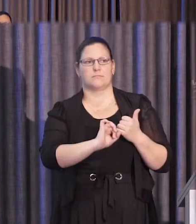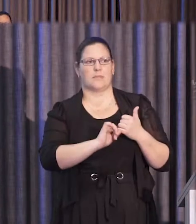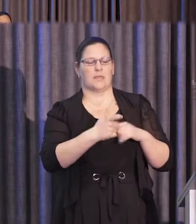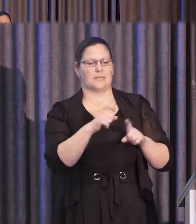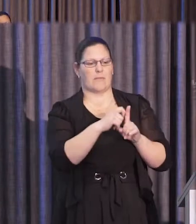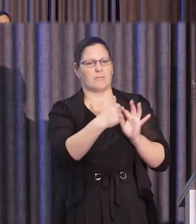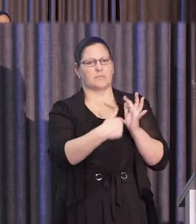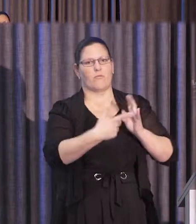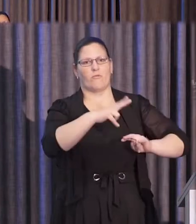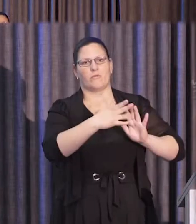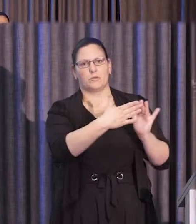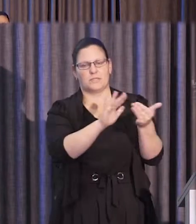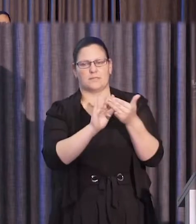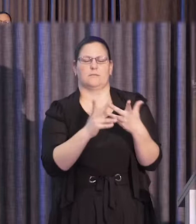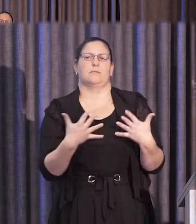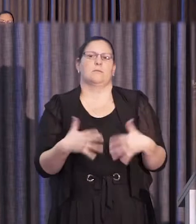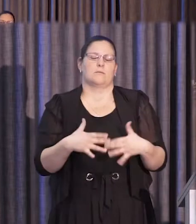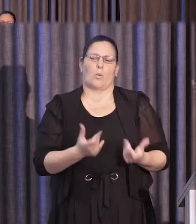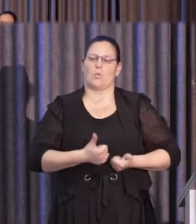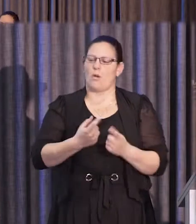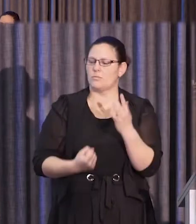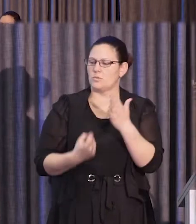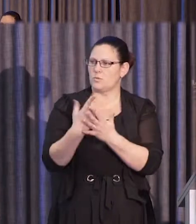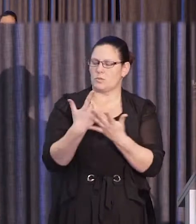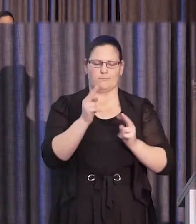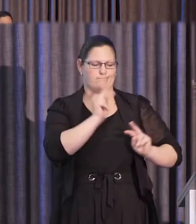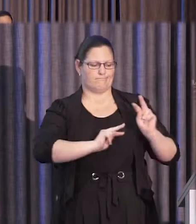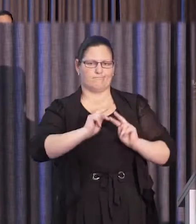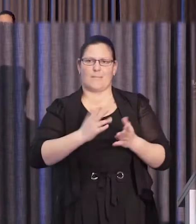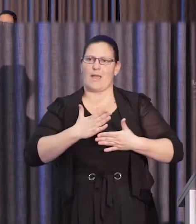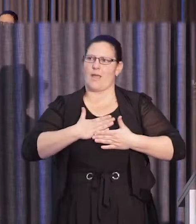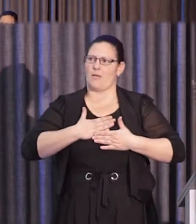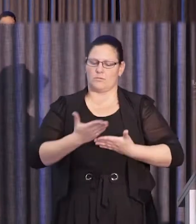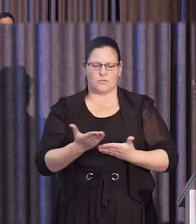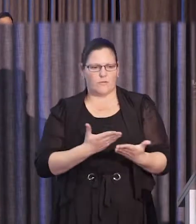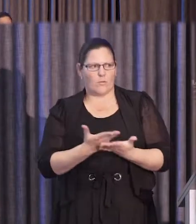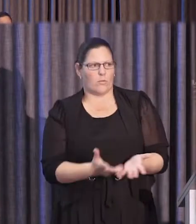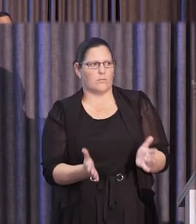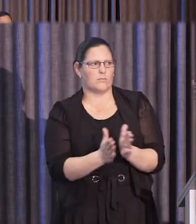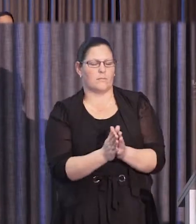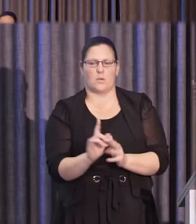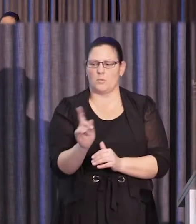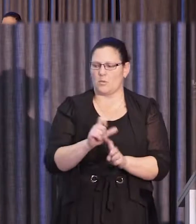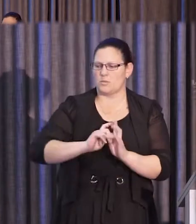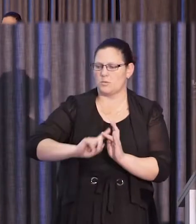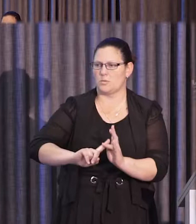to actually re-look at what we do, how we do it, to co-design, to connect, to engage with people in communities around what